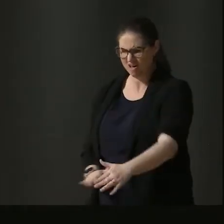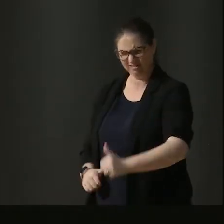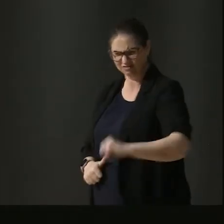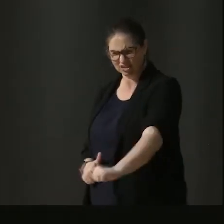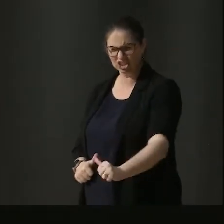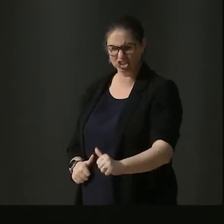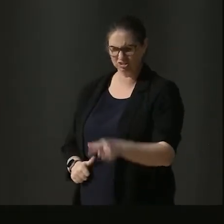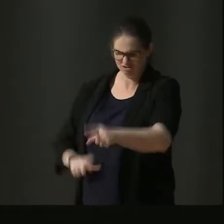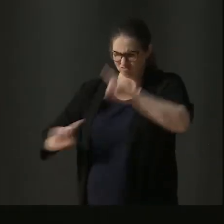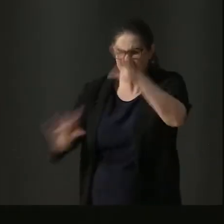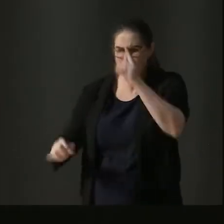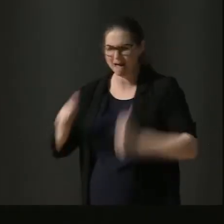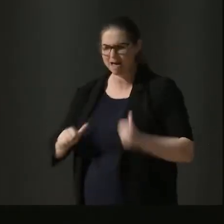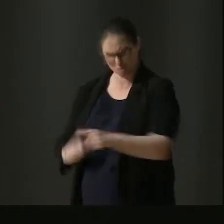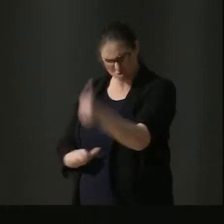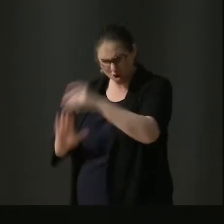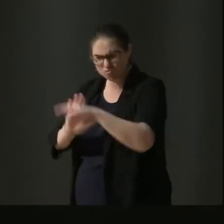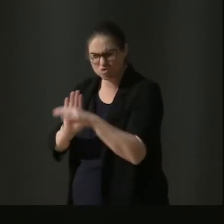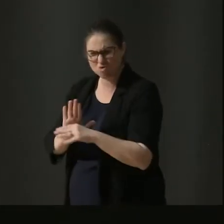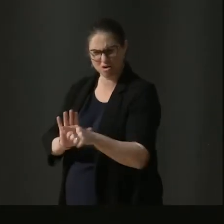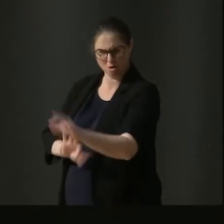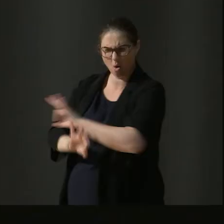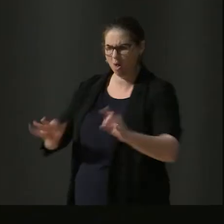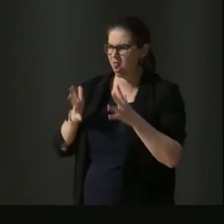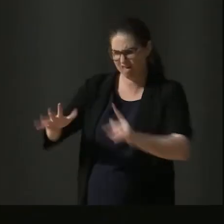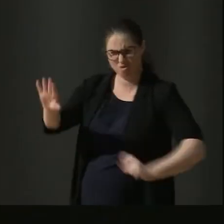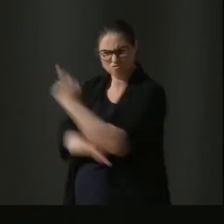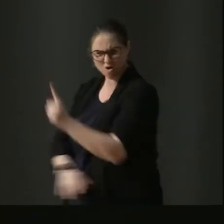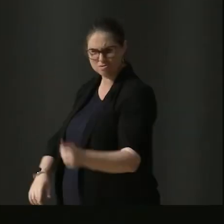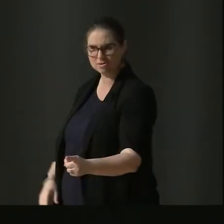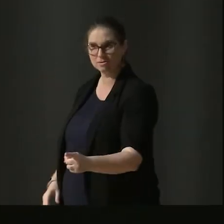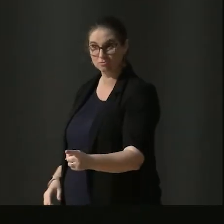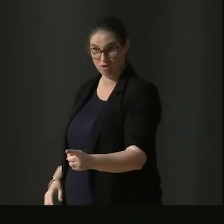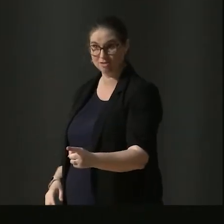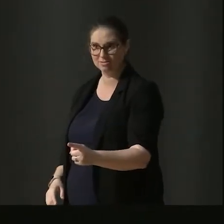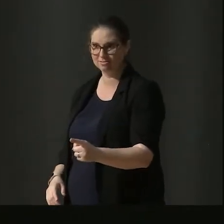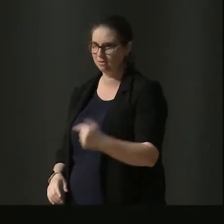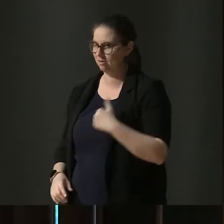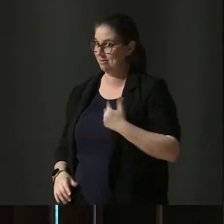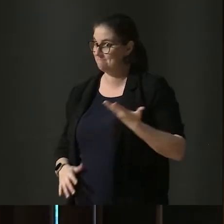You’re being ridiculous. You know the rules. There’s no throwing in this house. Things that I have said